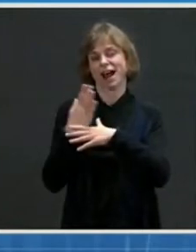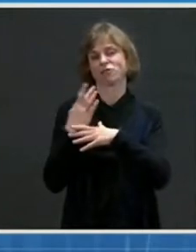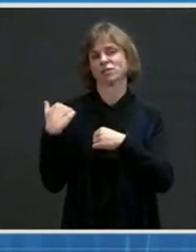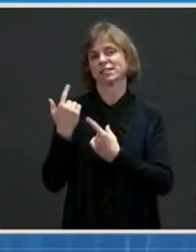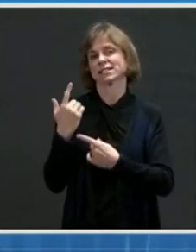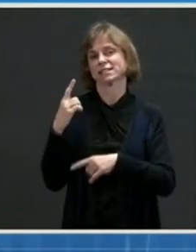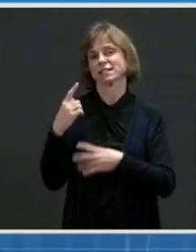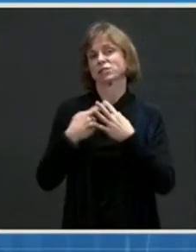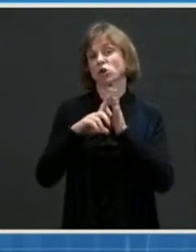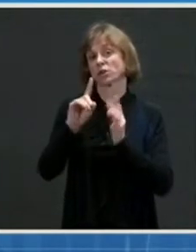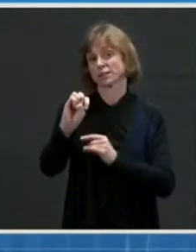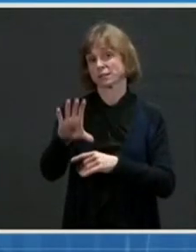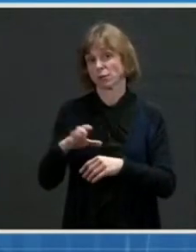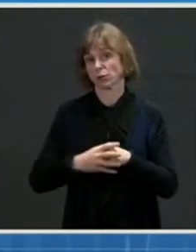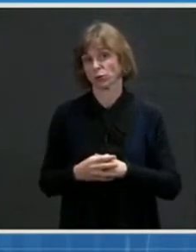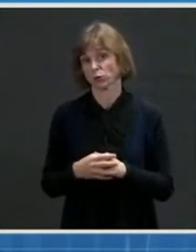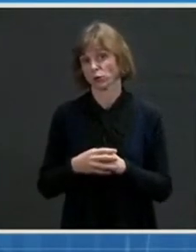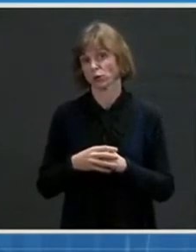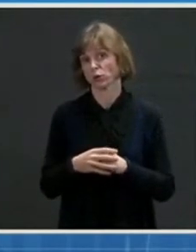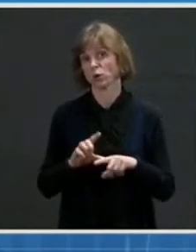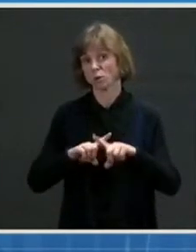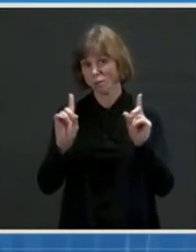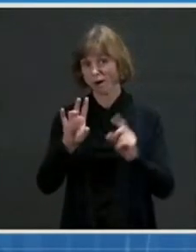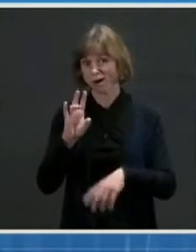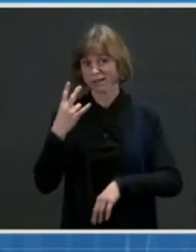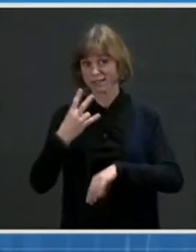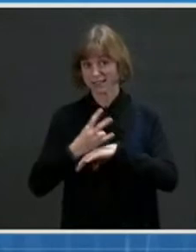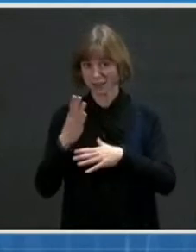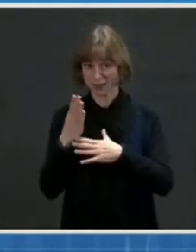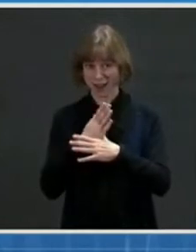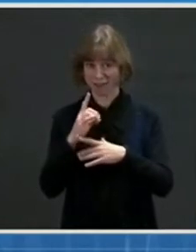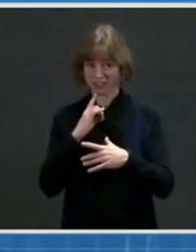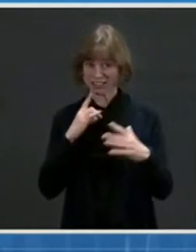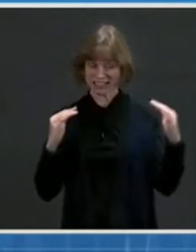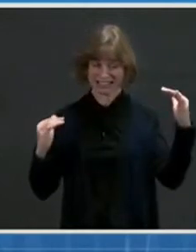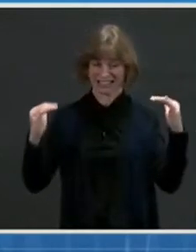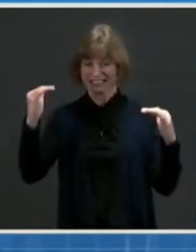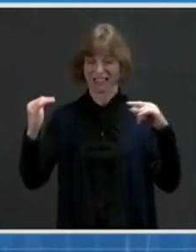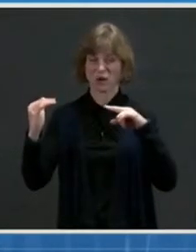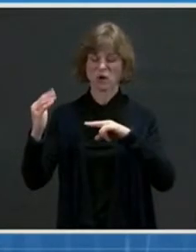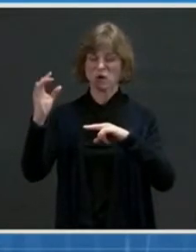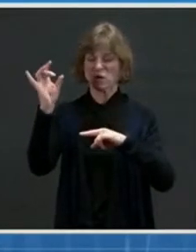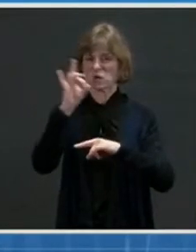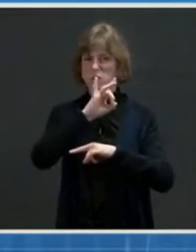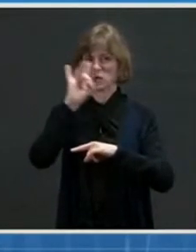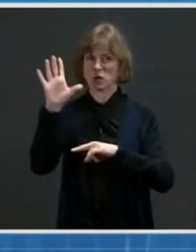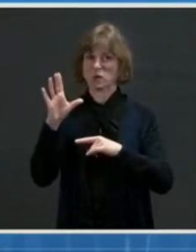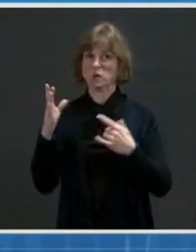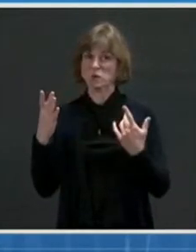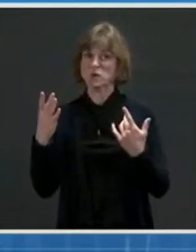DAY AVERAGE. THIS IS THE LOWEST SINCE THE BEGINNING OF DECEMBER. HOWEVER, THIS SEVEN-DAY AVERAGE